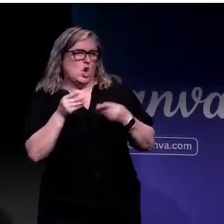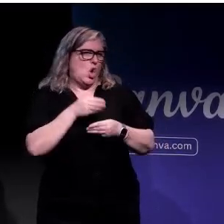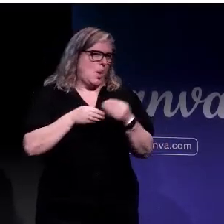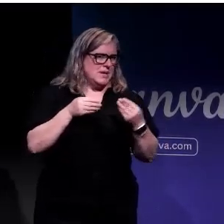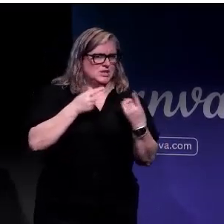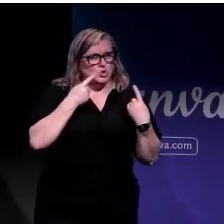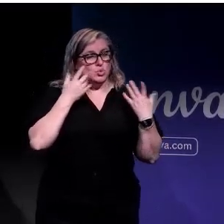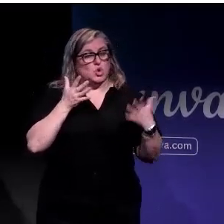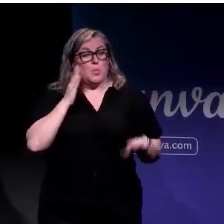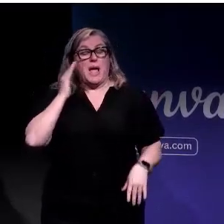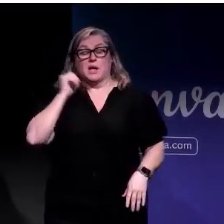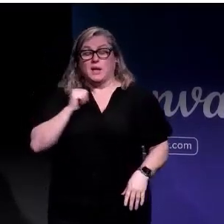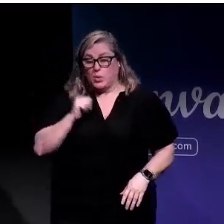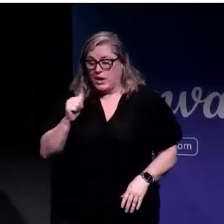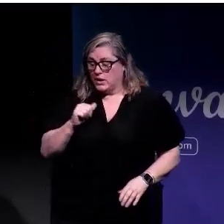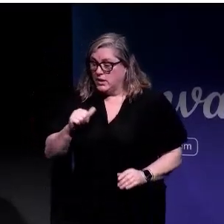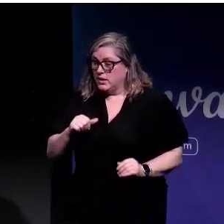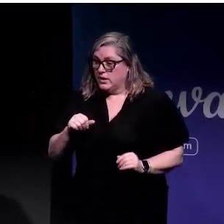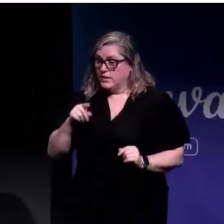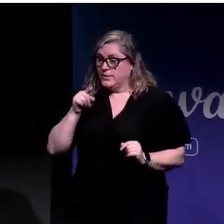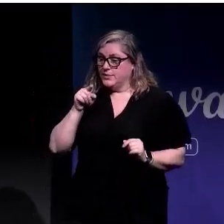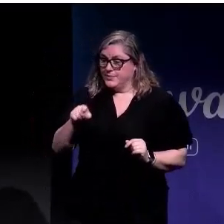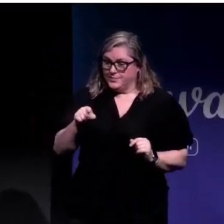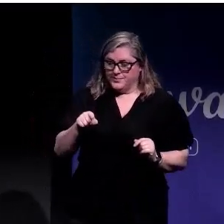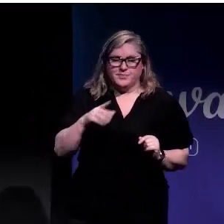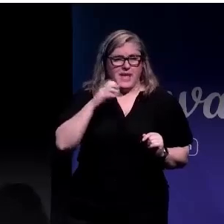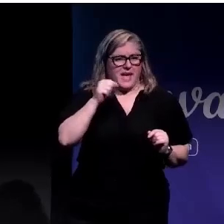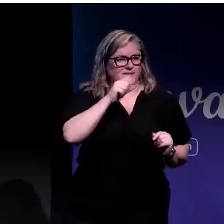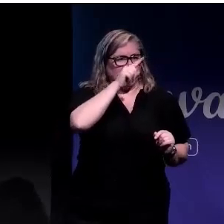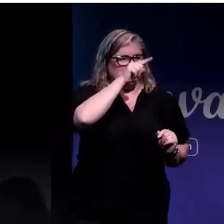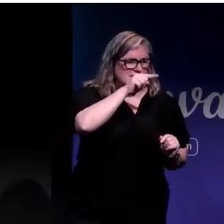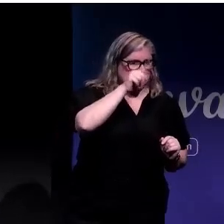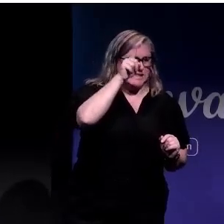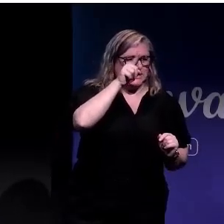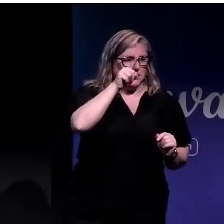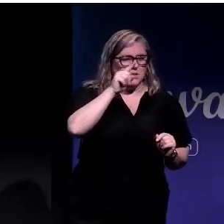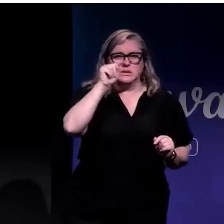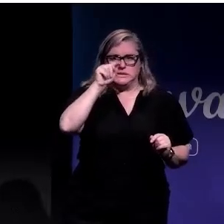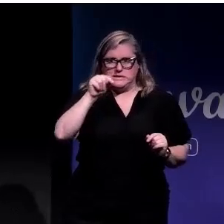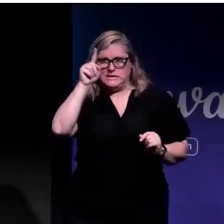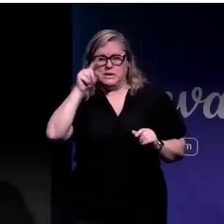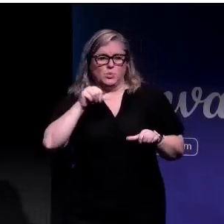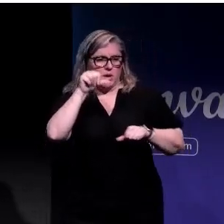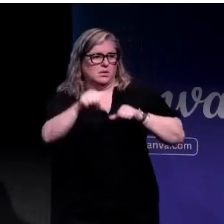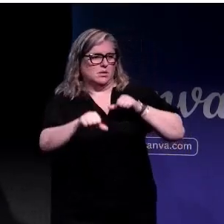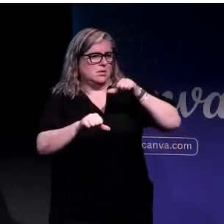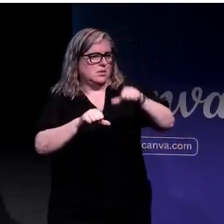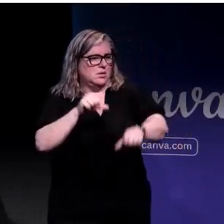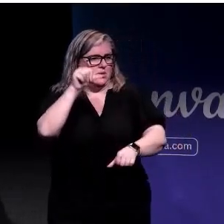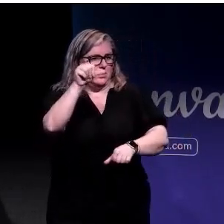But anyway, um, so there's a little tick as people move through each stage throughout their shopping journey.